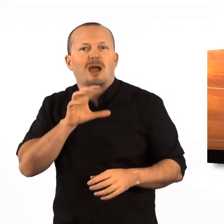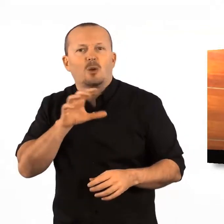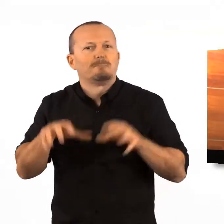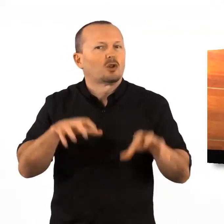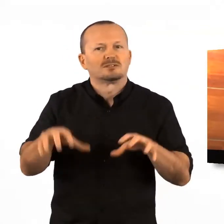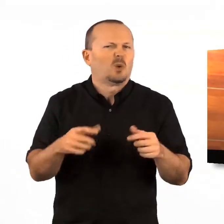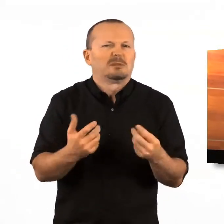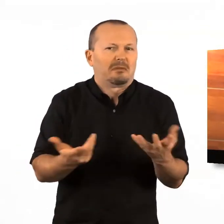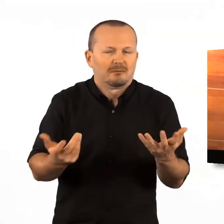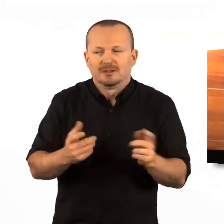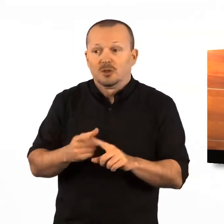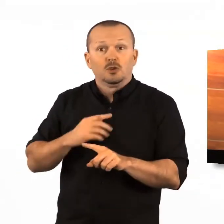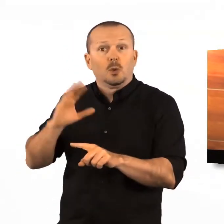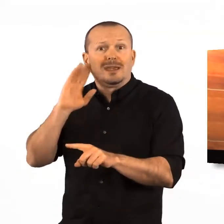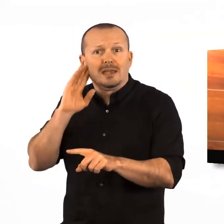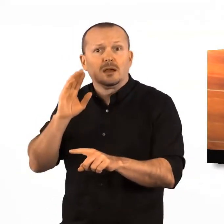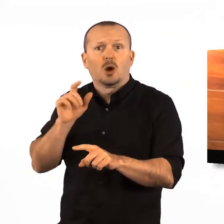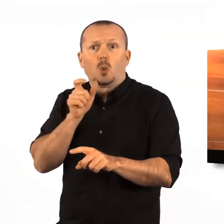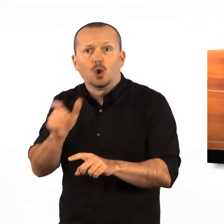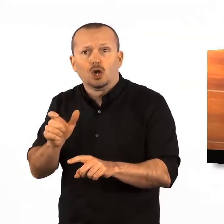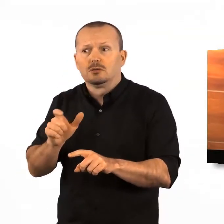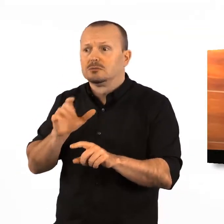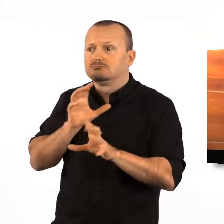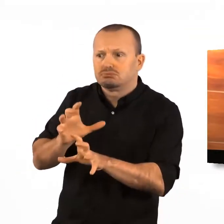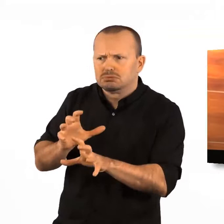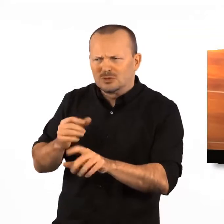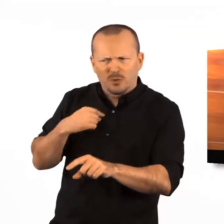hear a sound or word, you’re pretty sure you know what it means, interpret as such